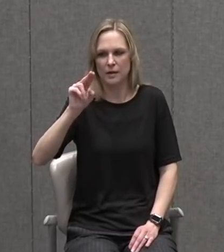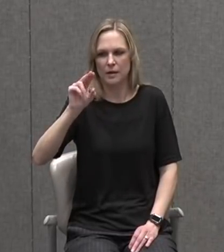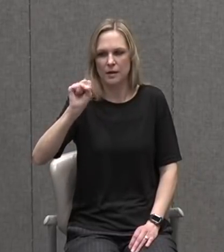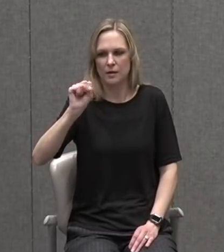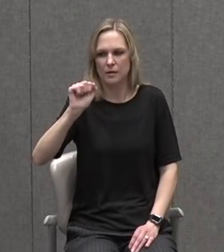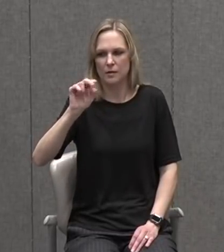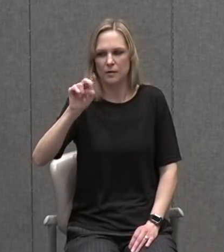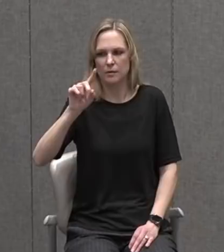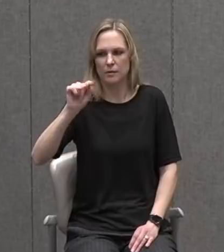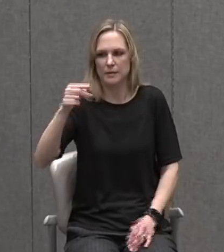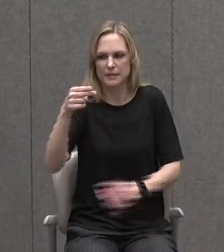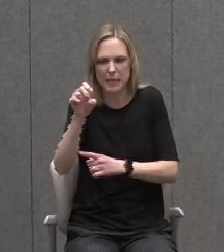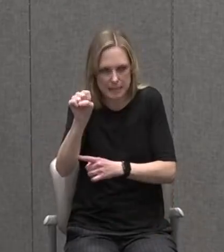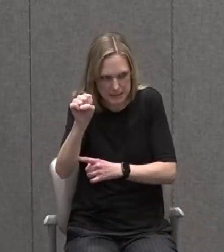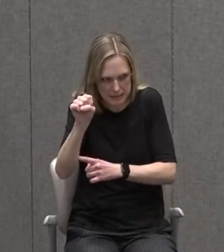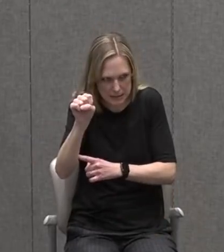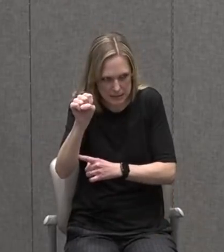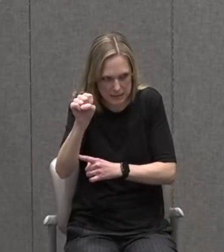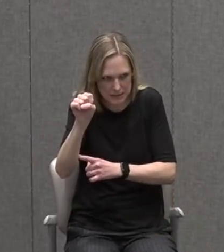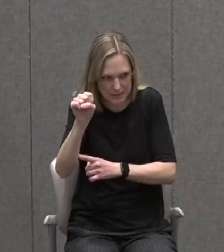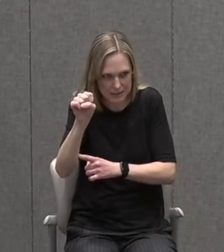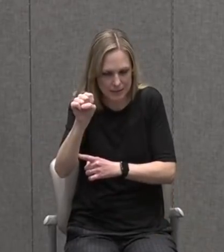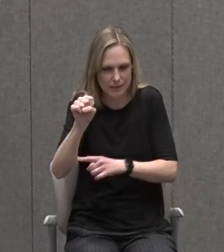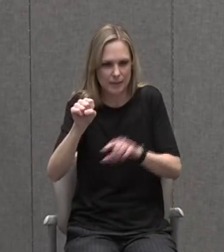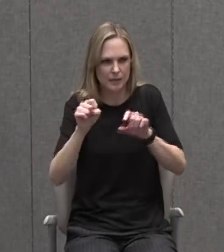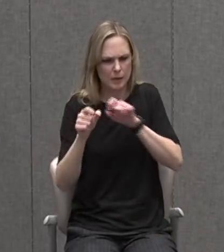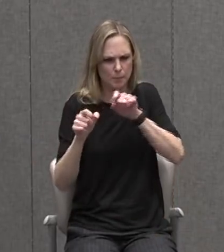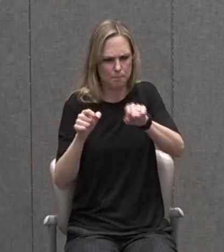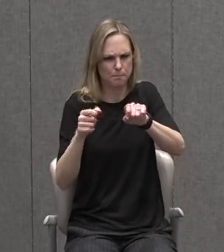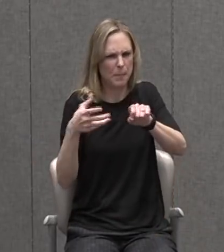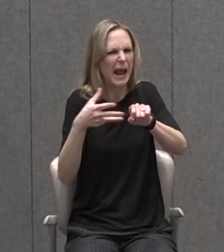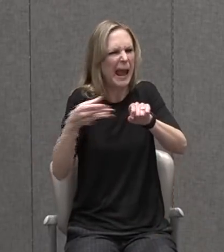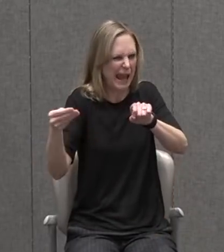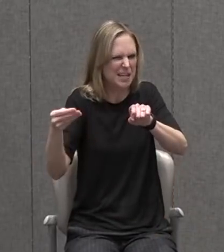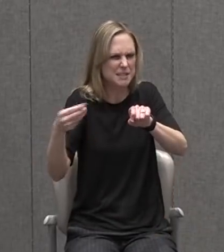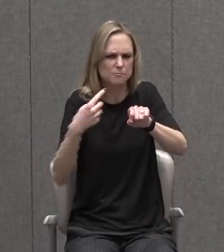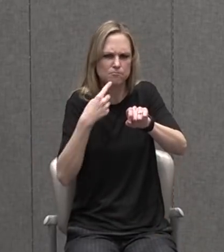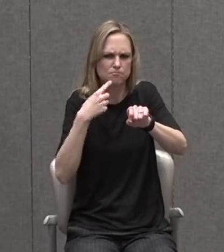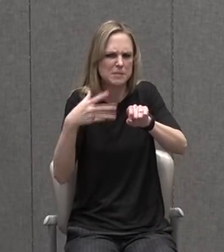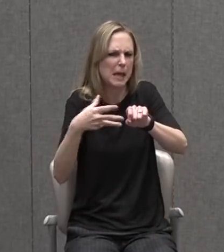I really emphasize the, and, because we know when we have a decimal point in the middle of a number